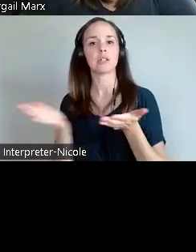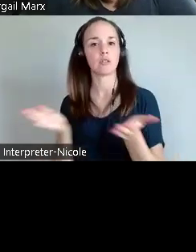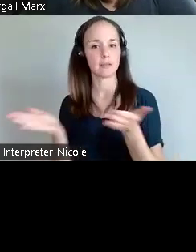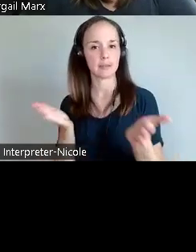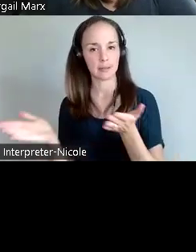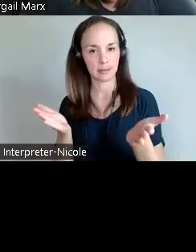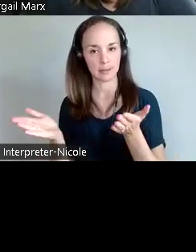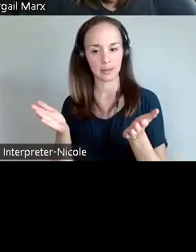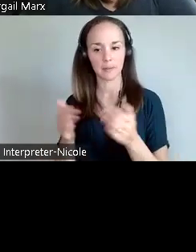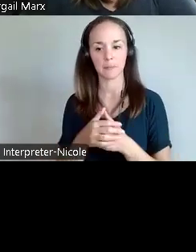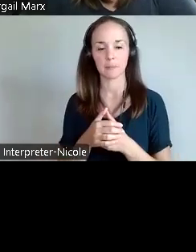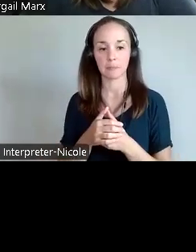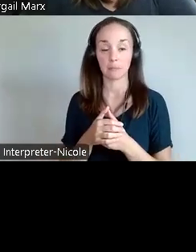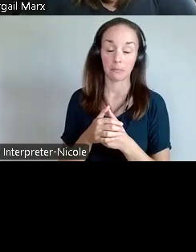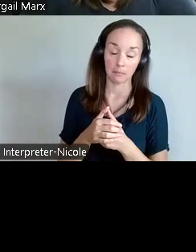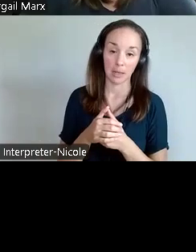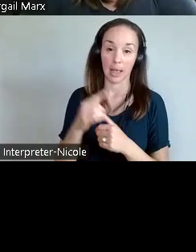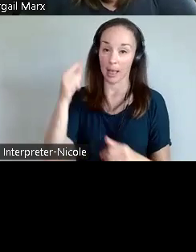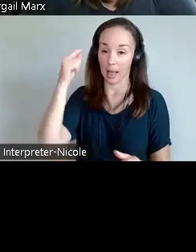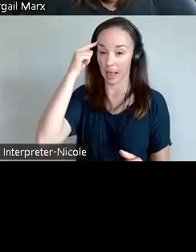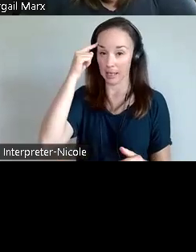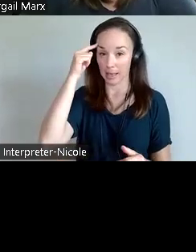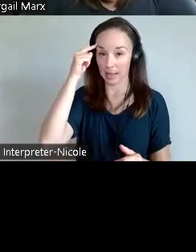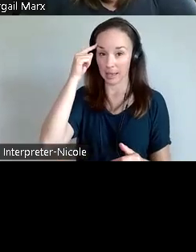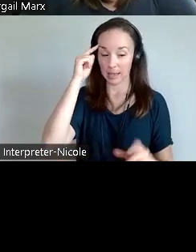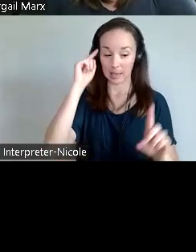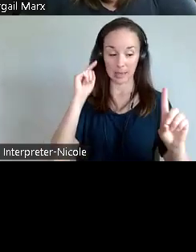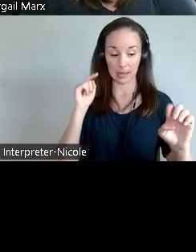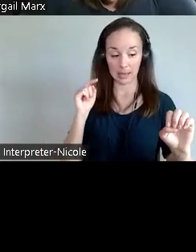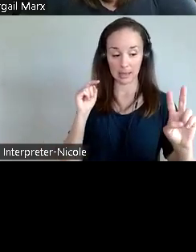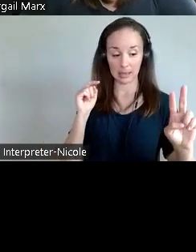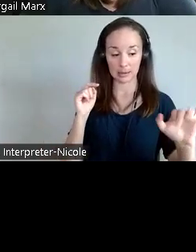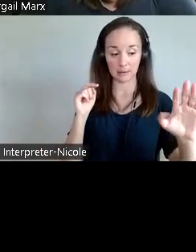And I think services are equally as important as the devices.